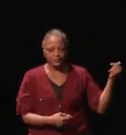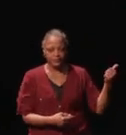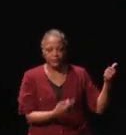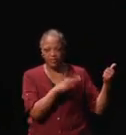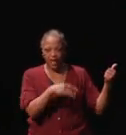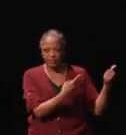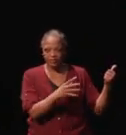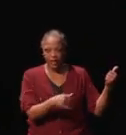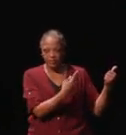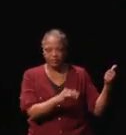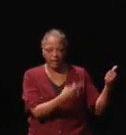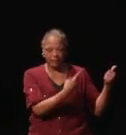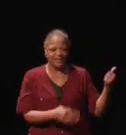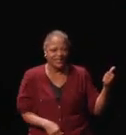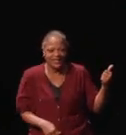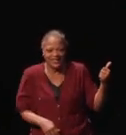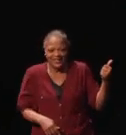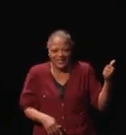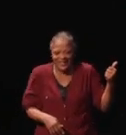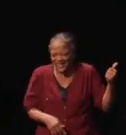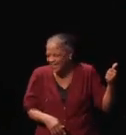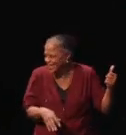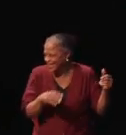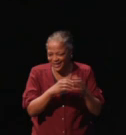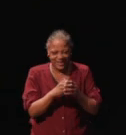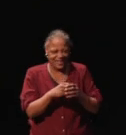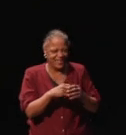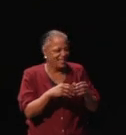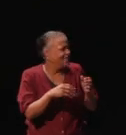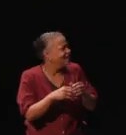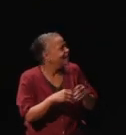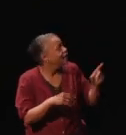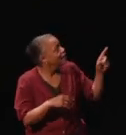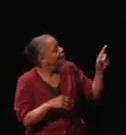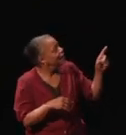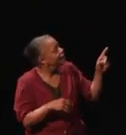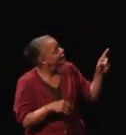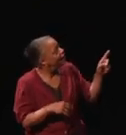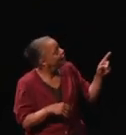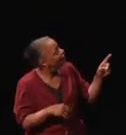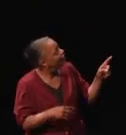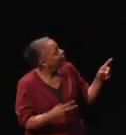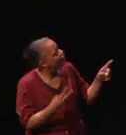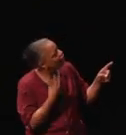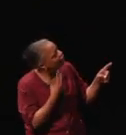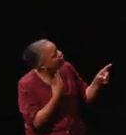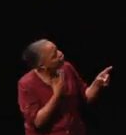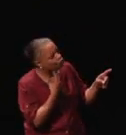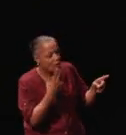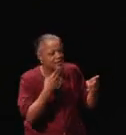1991, this was Vic 20.